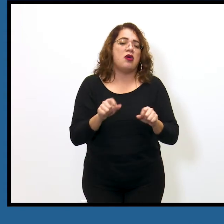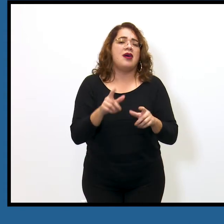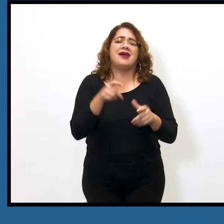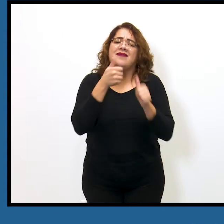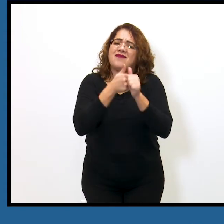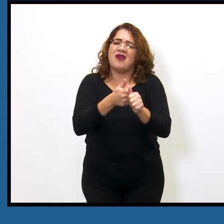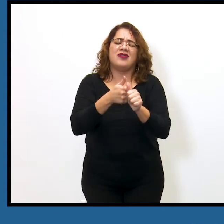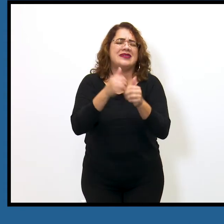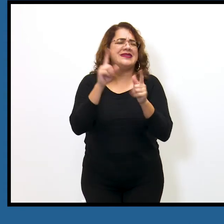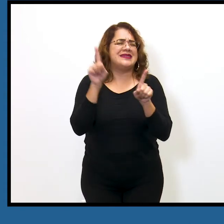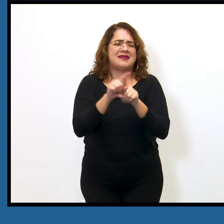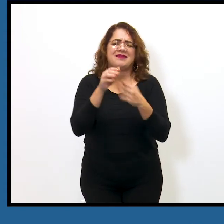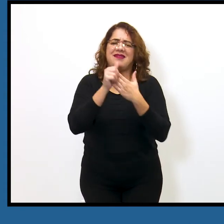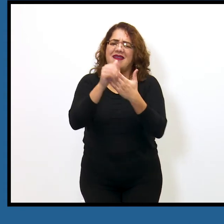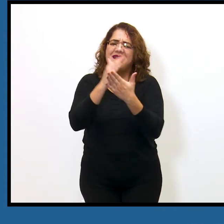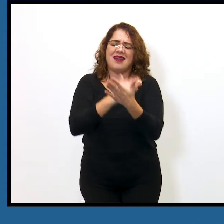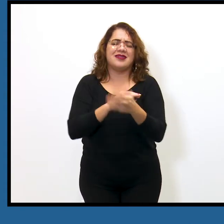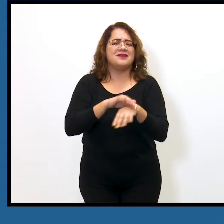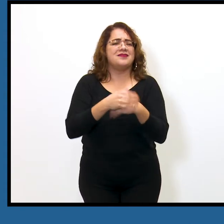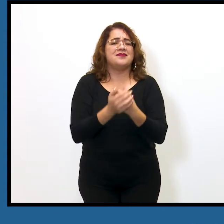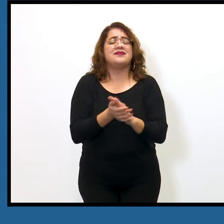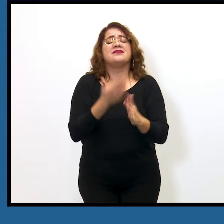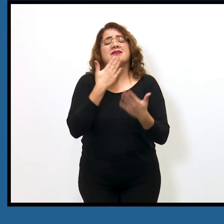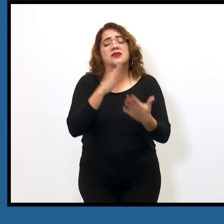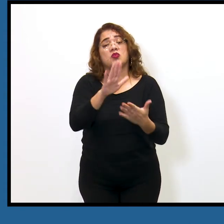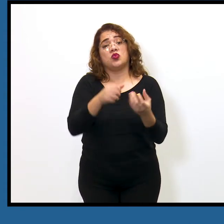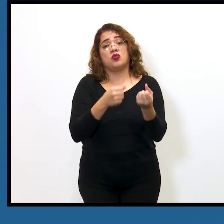for your support through this difficult time and with that, I'm going to turn it back to the mayor.